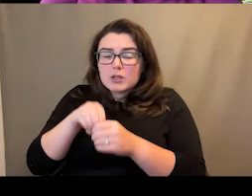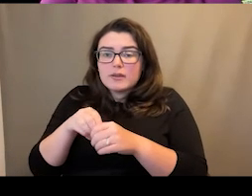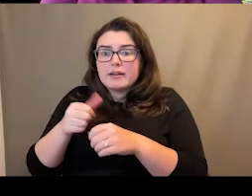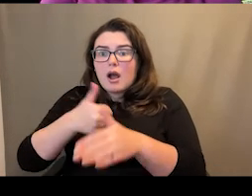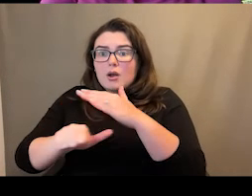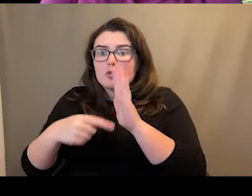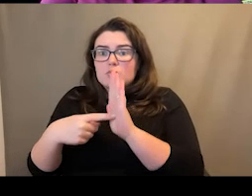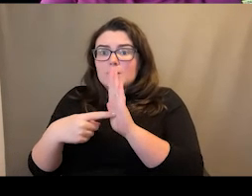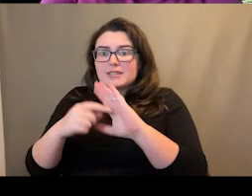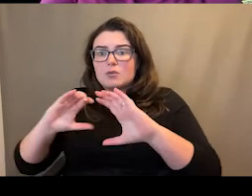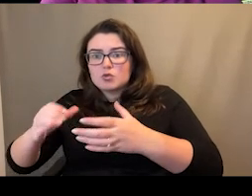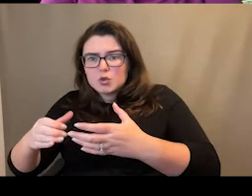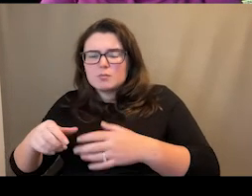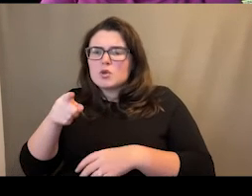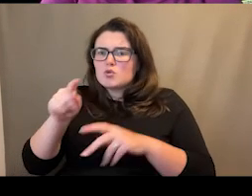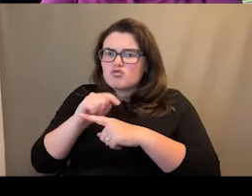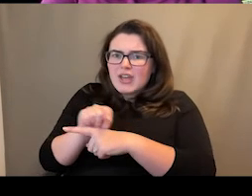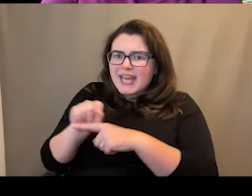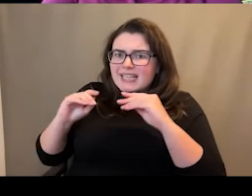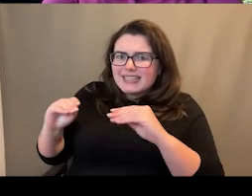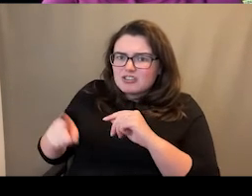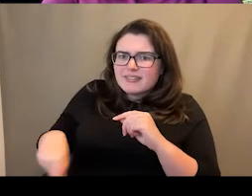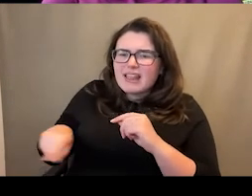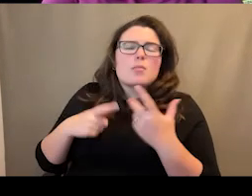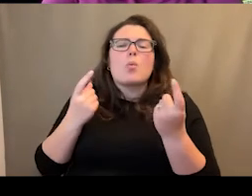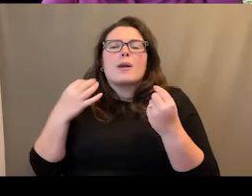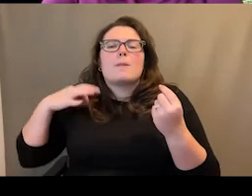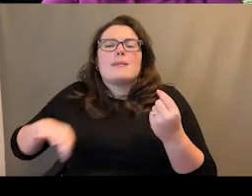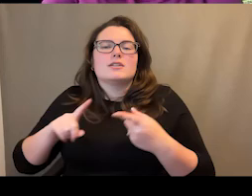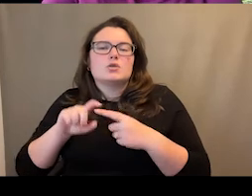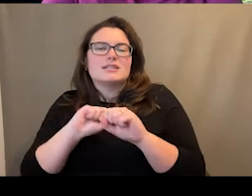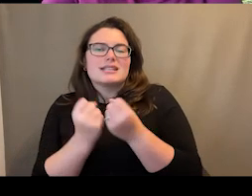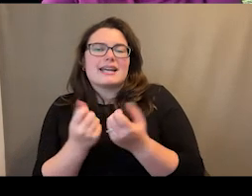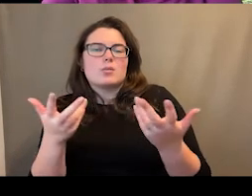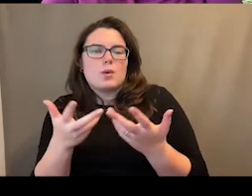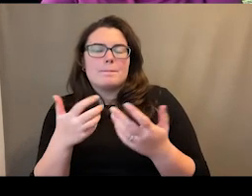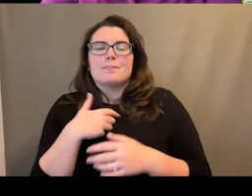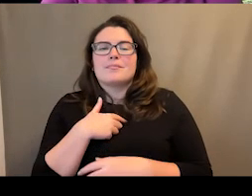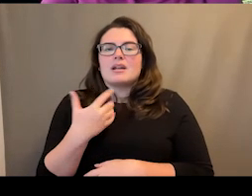Are you training them? What are the benefits to society? I just want to put up